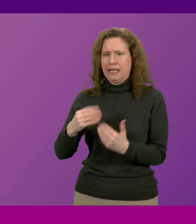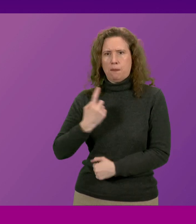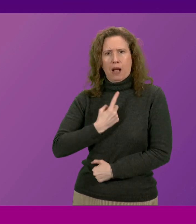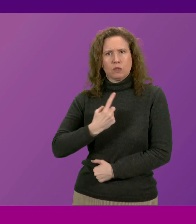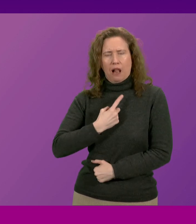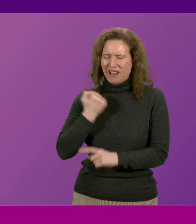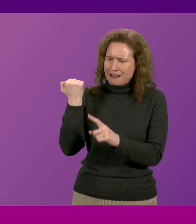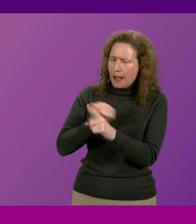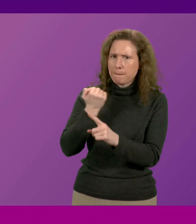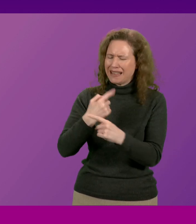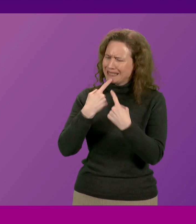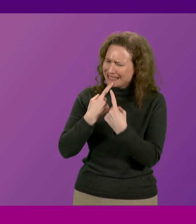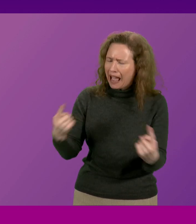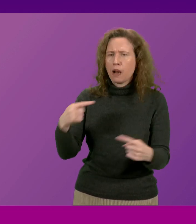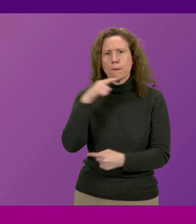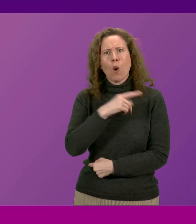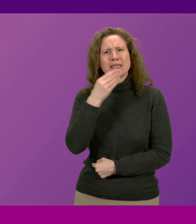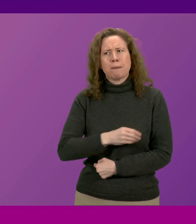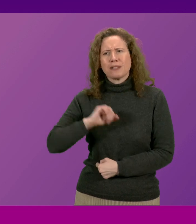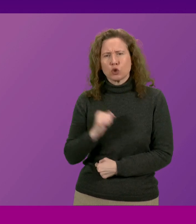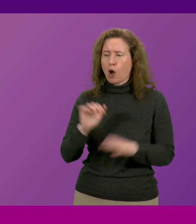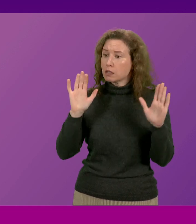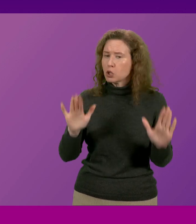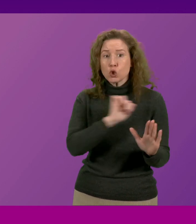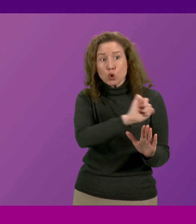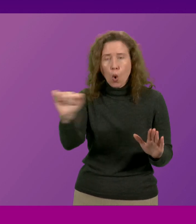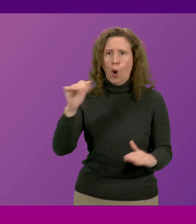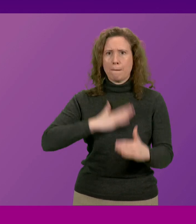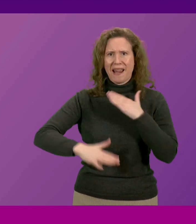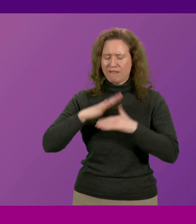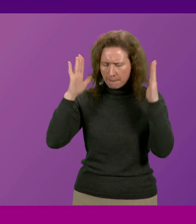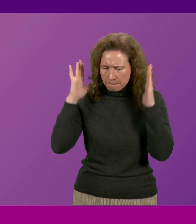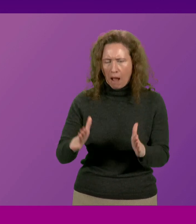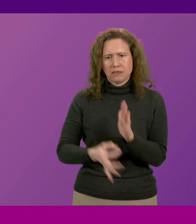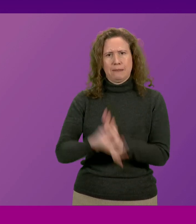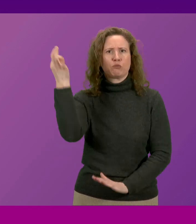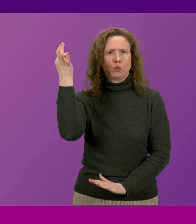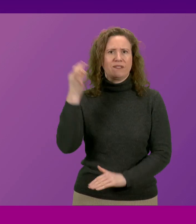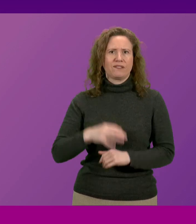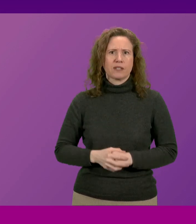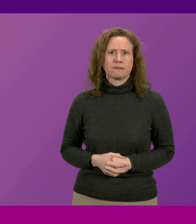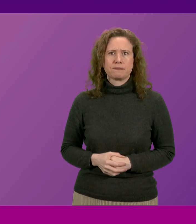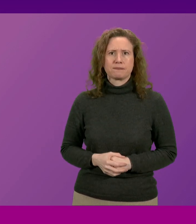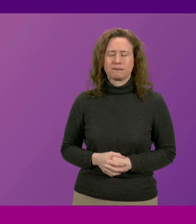campaign to say to boys and men in Scotland that their behaviour has got to improve.